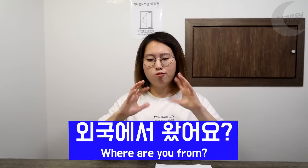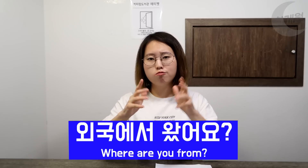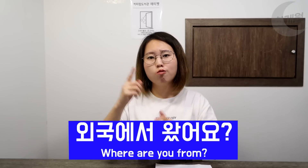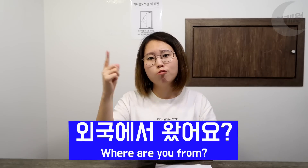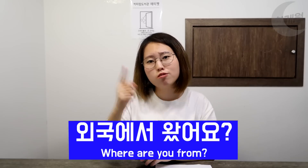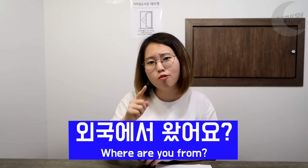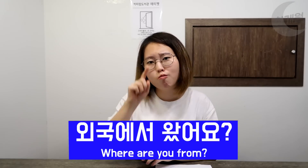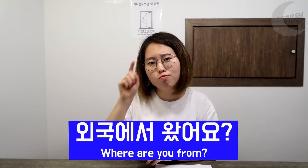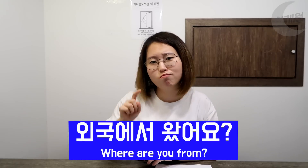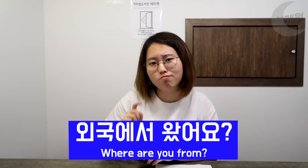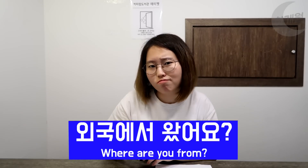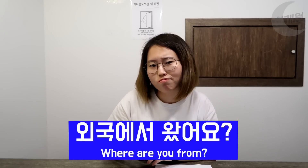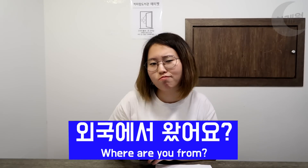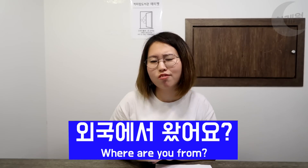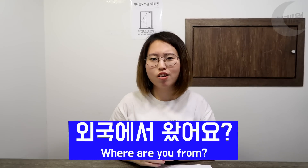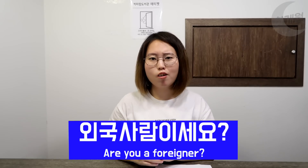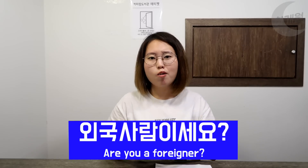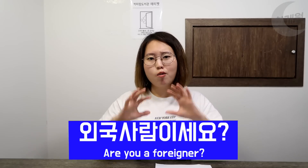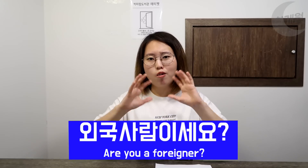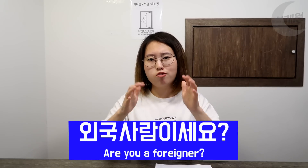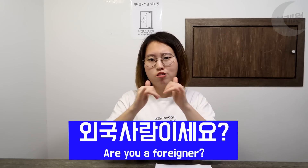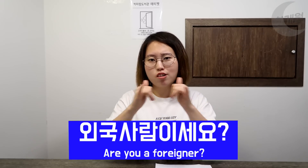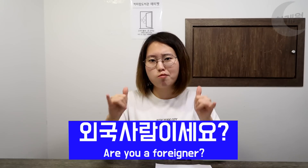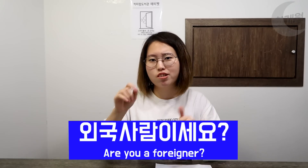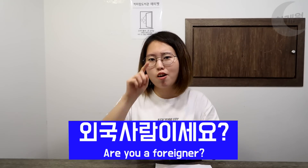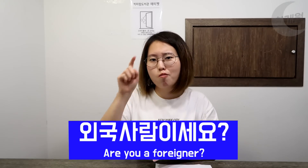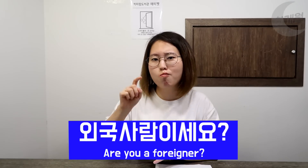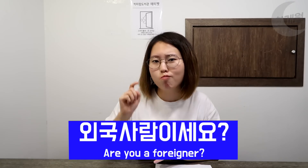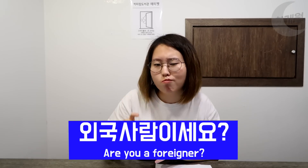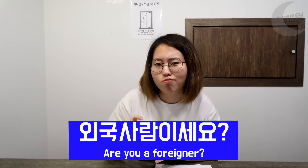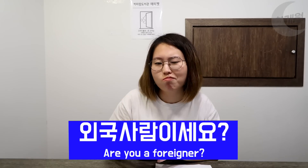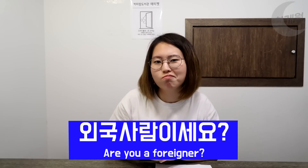Where are you from? Are you a foreigner?